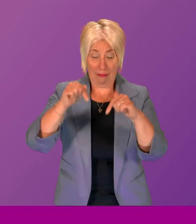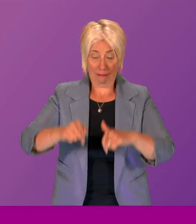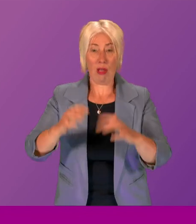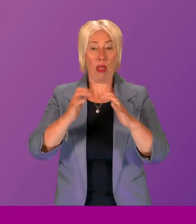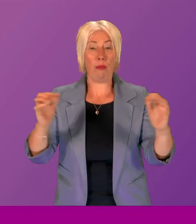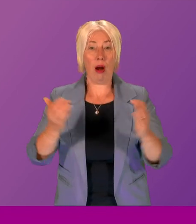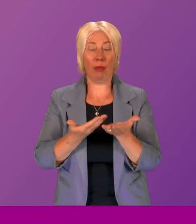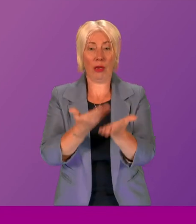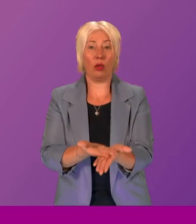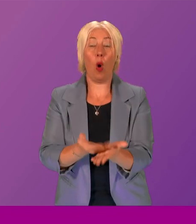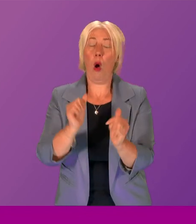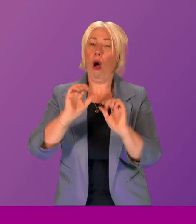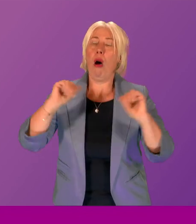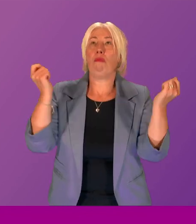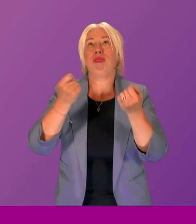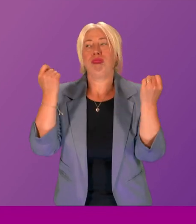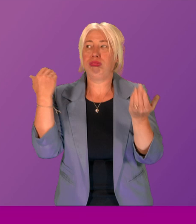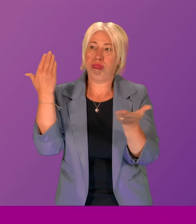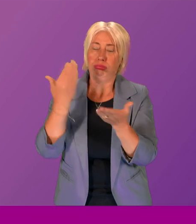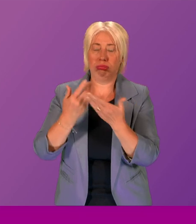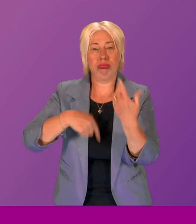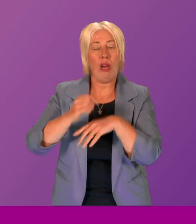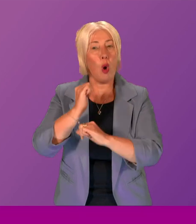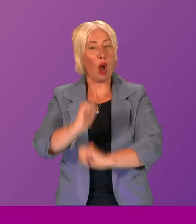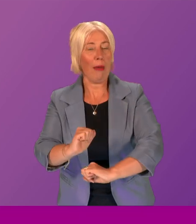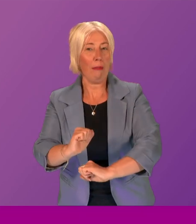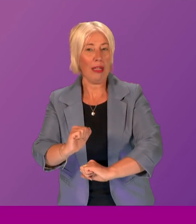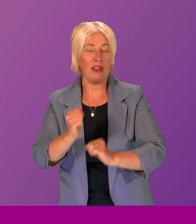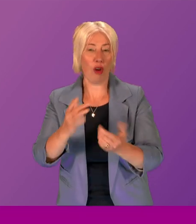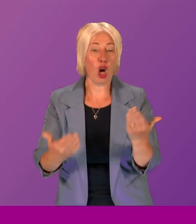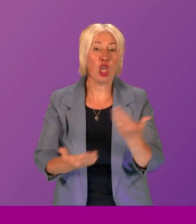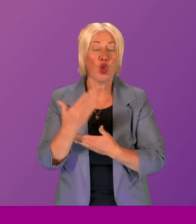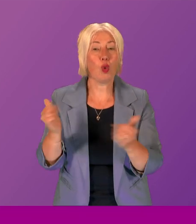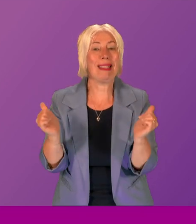marking a huge milestone in our commitment to deliver the new deal for tenants,